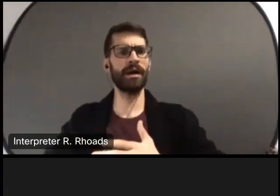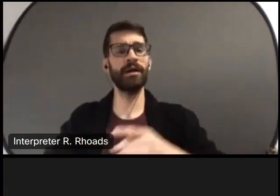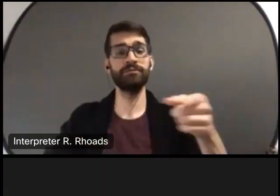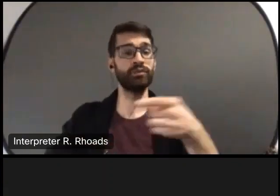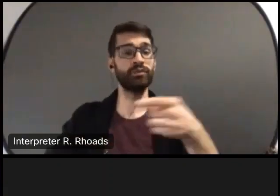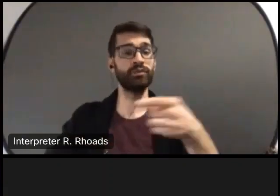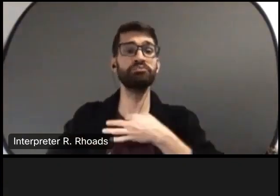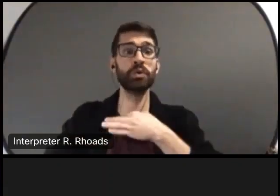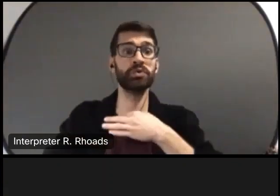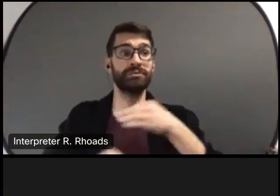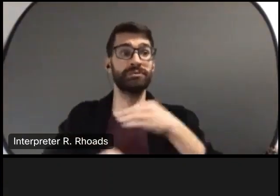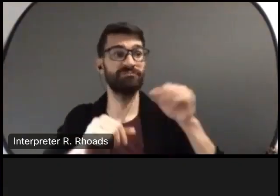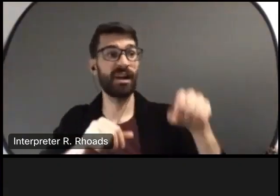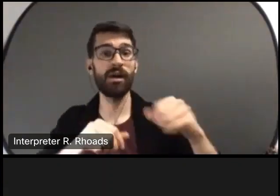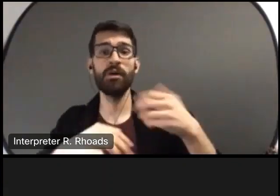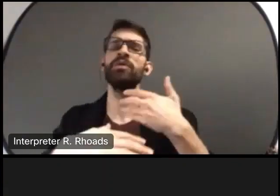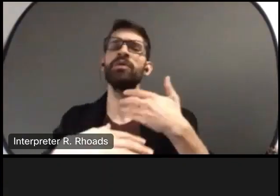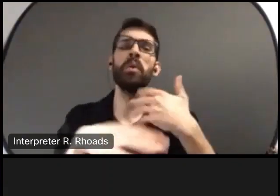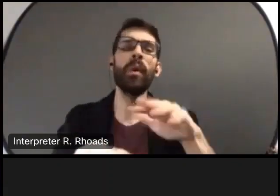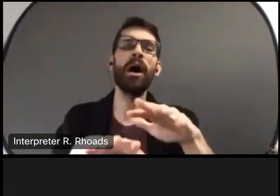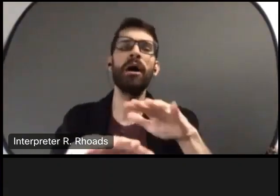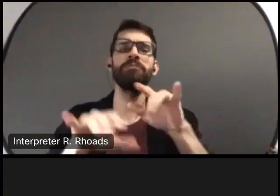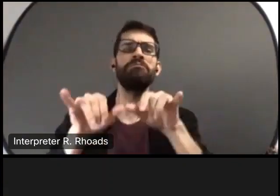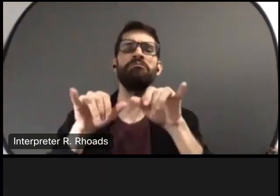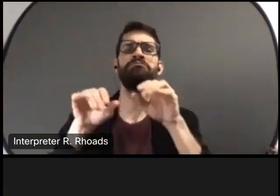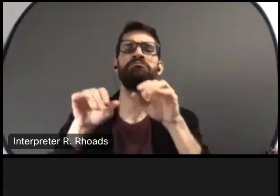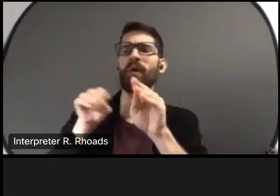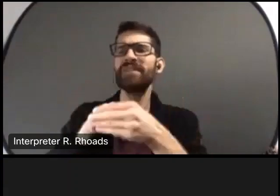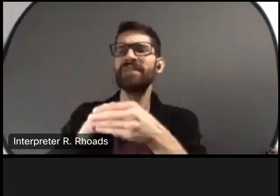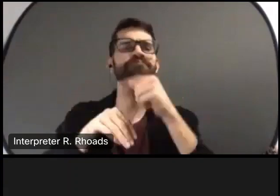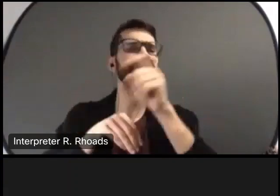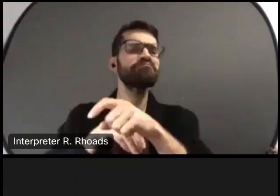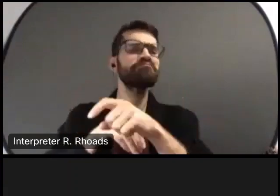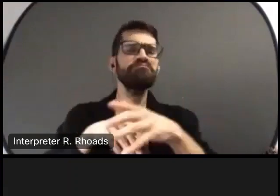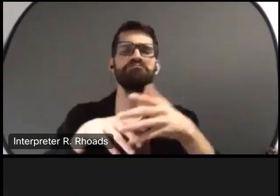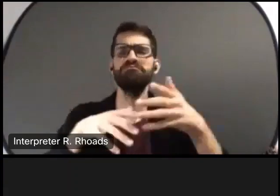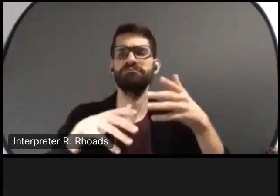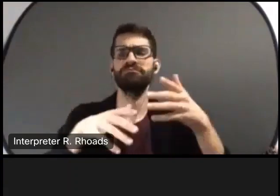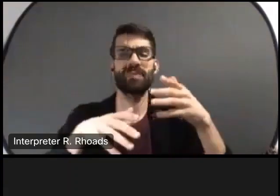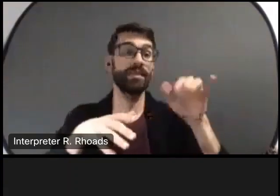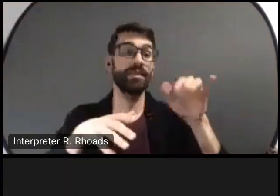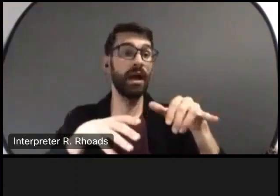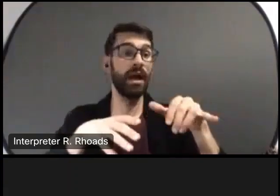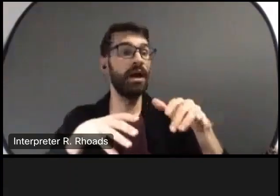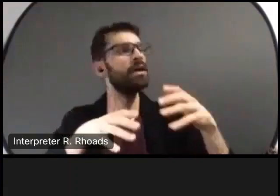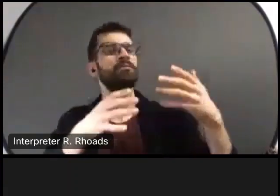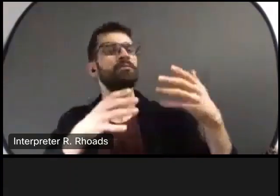not to have an office, you could go a long way in meeting that requirement to share documents